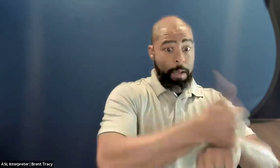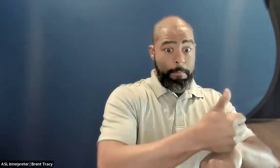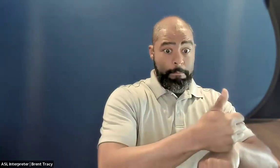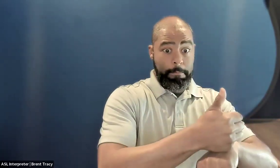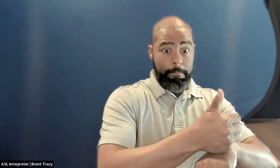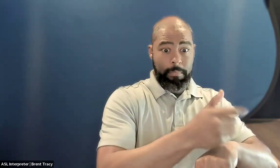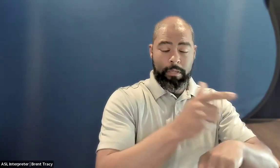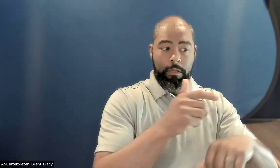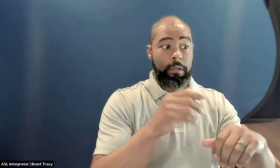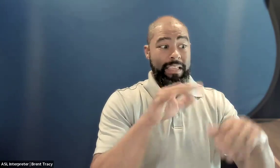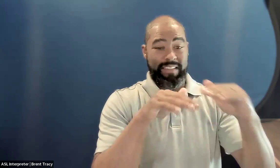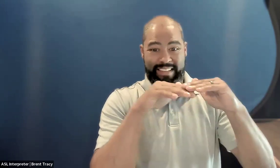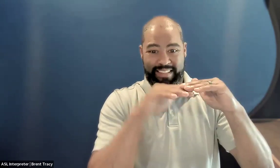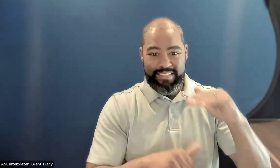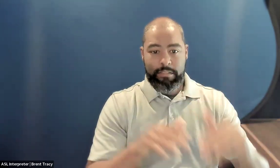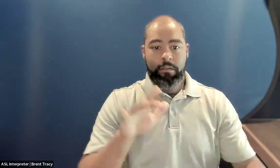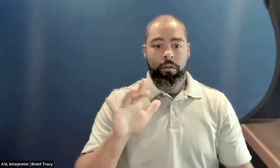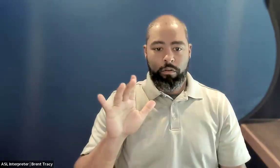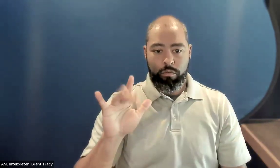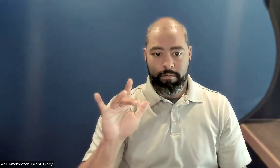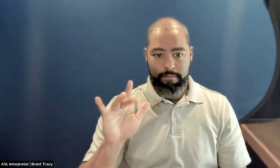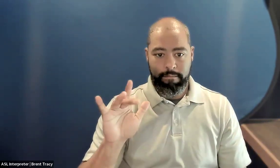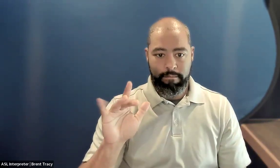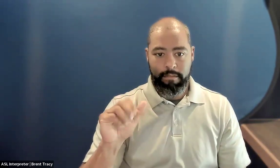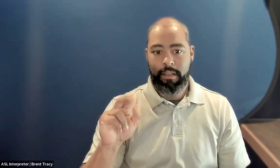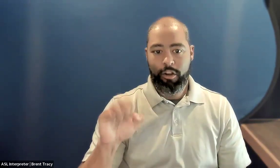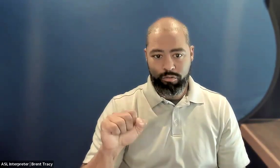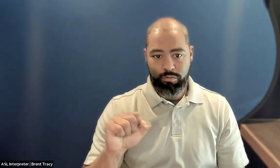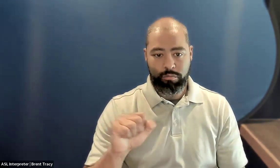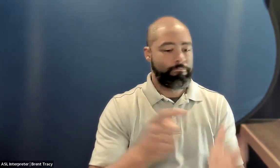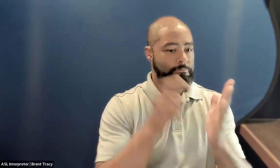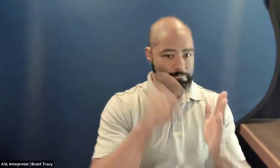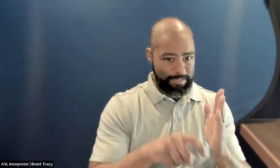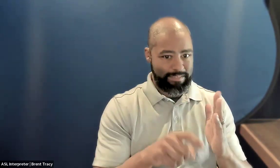So obviously if there is a regulatory change at a future time, that could be a different acreage.